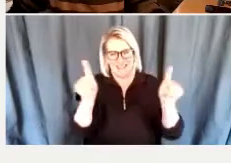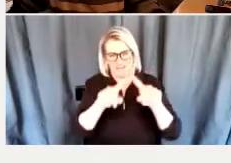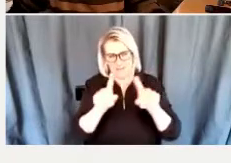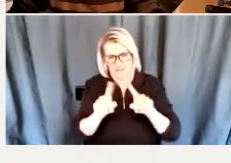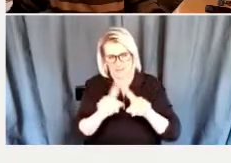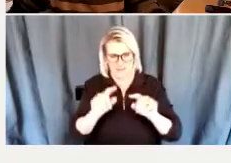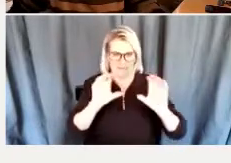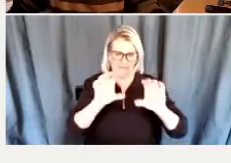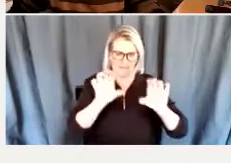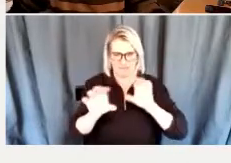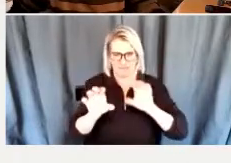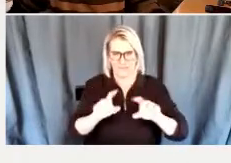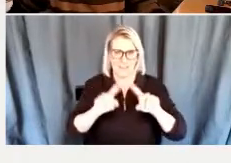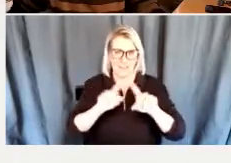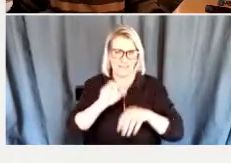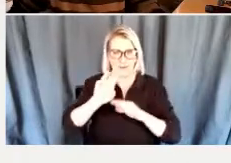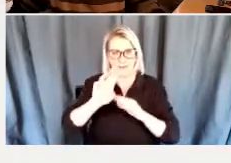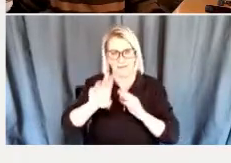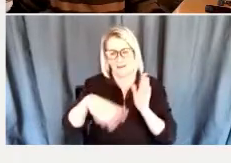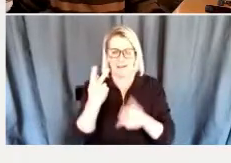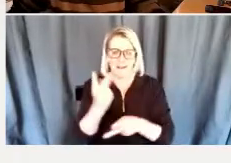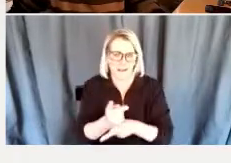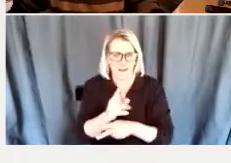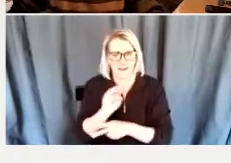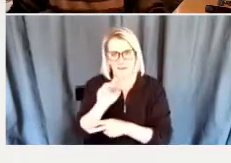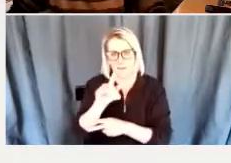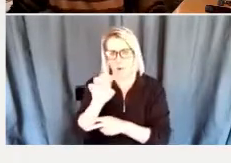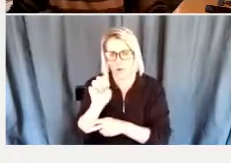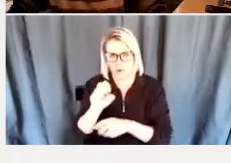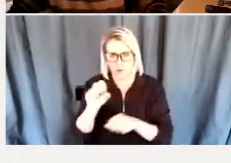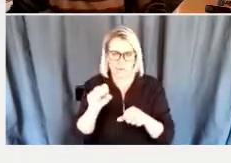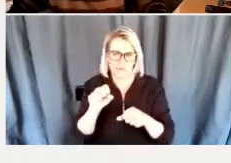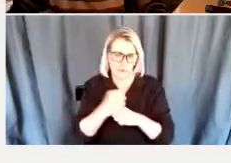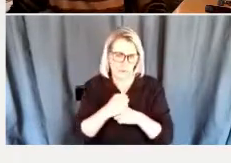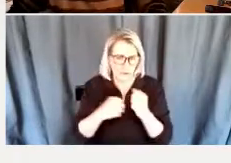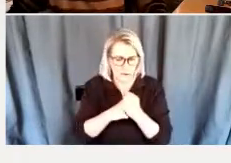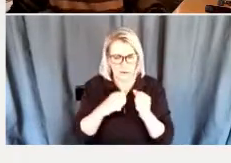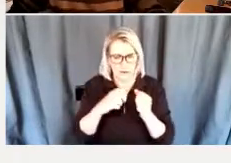of module structures. But if I go to...